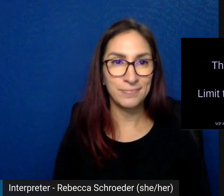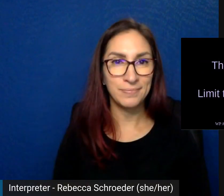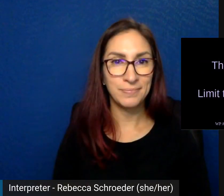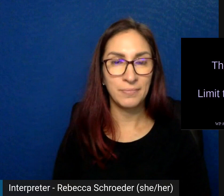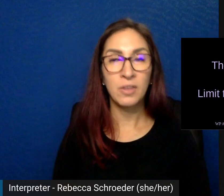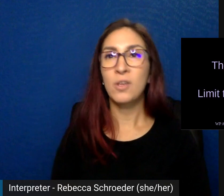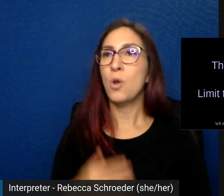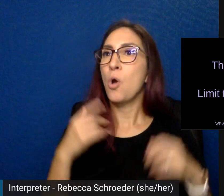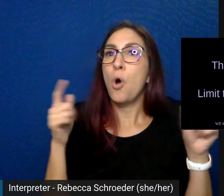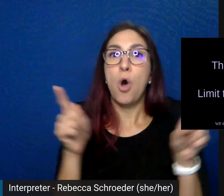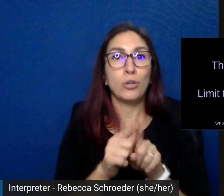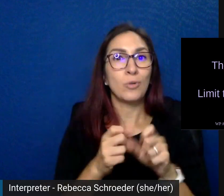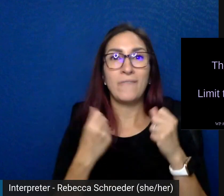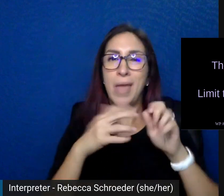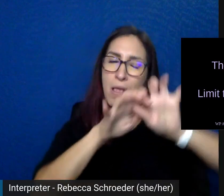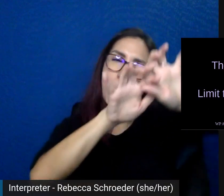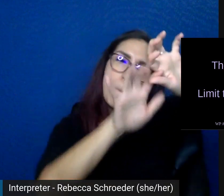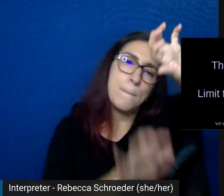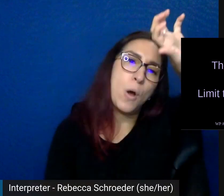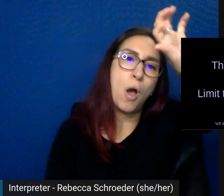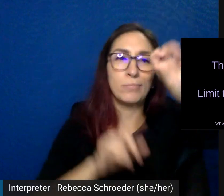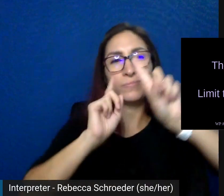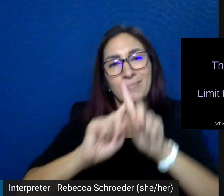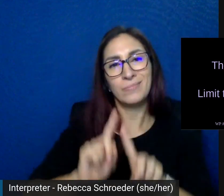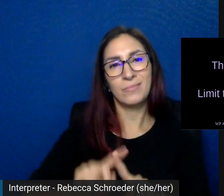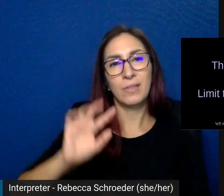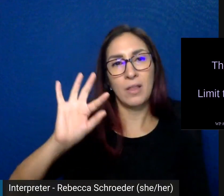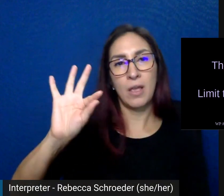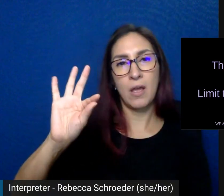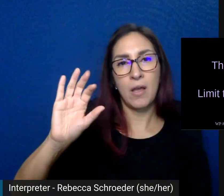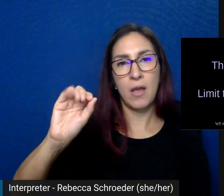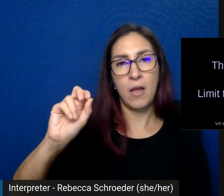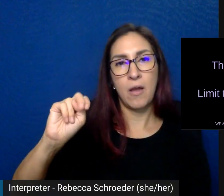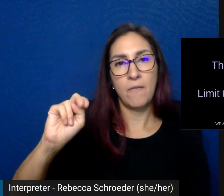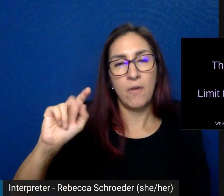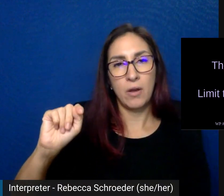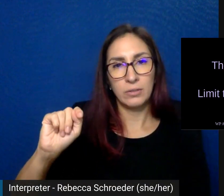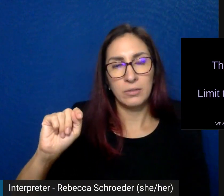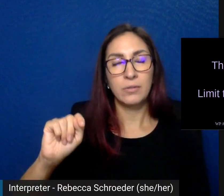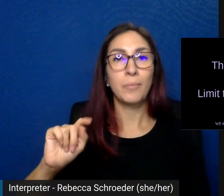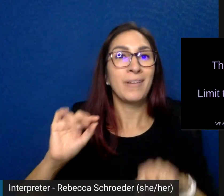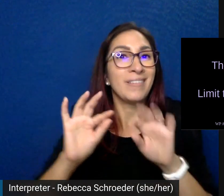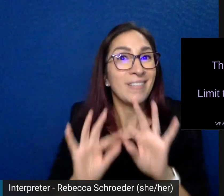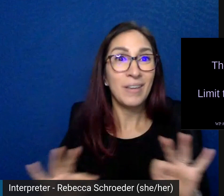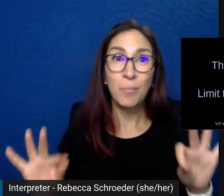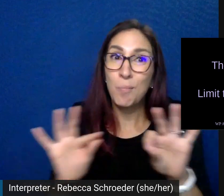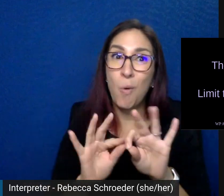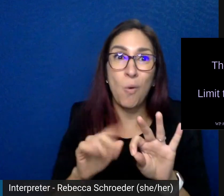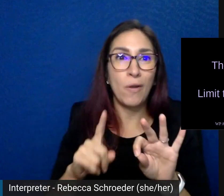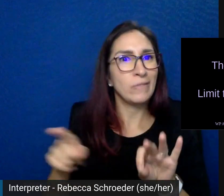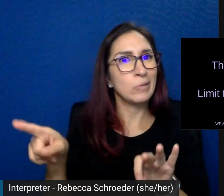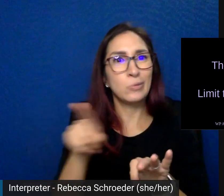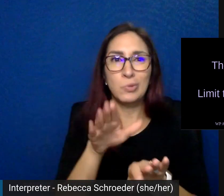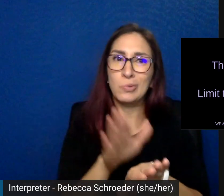when we think about accessibility, you have to be careful with which font you choose.